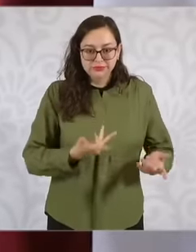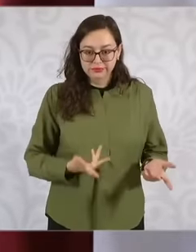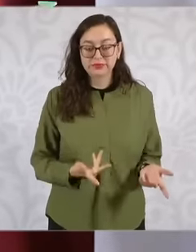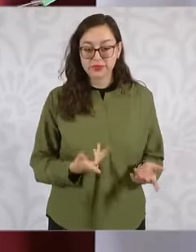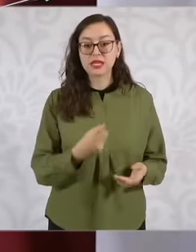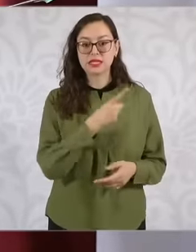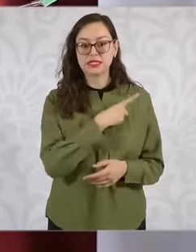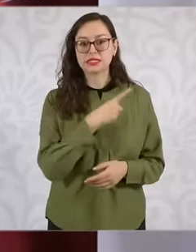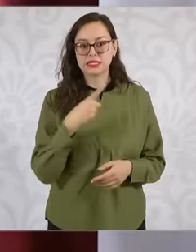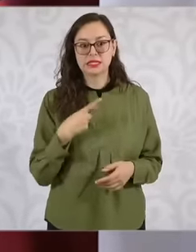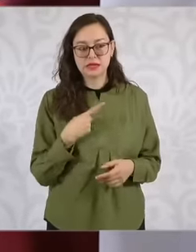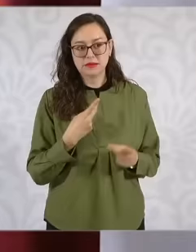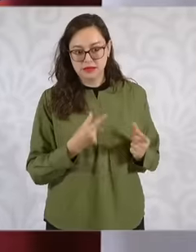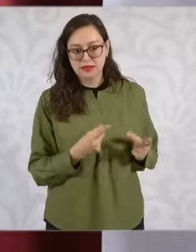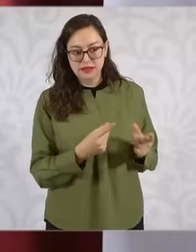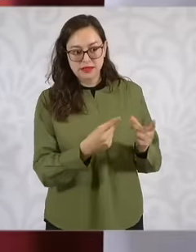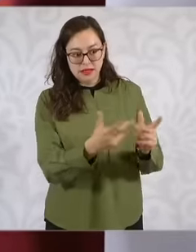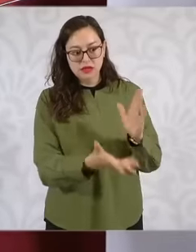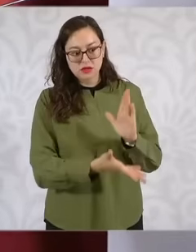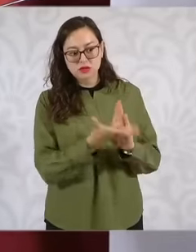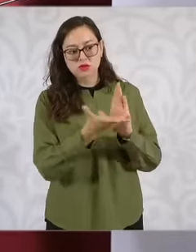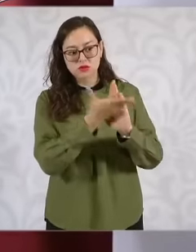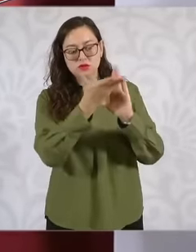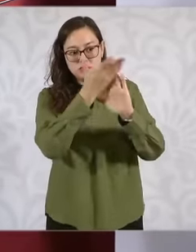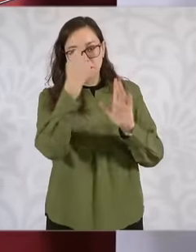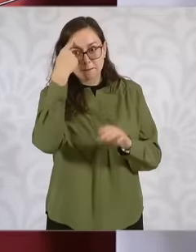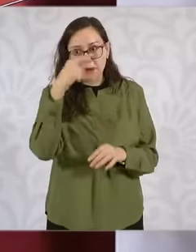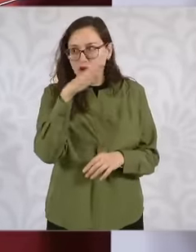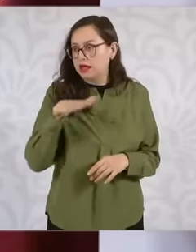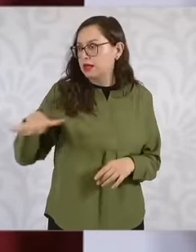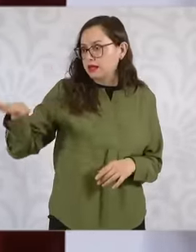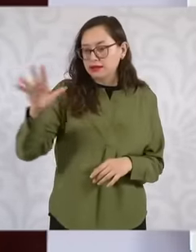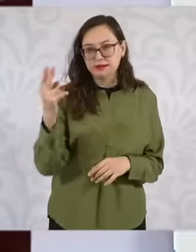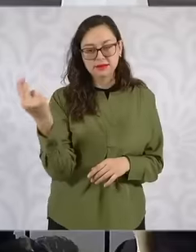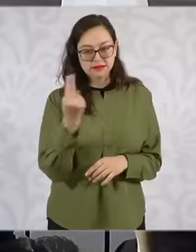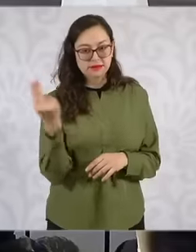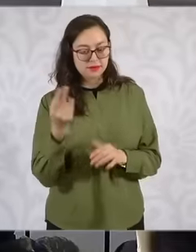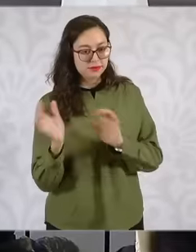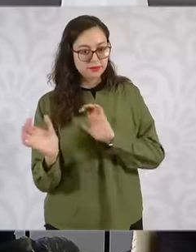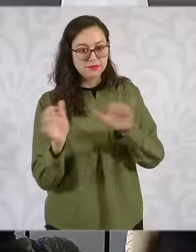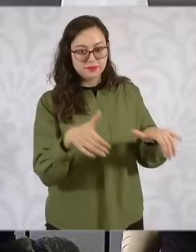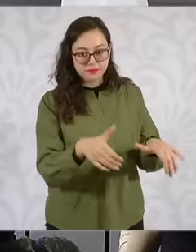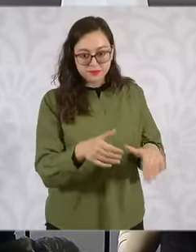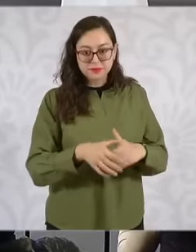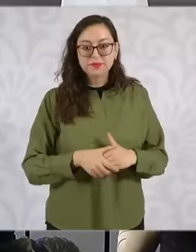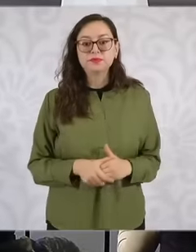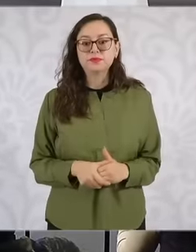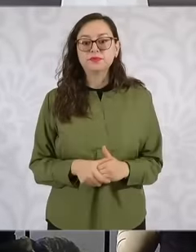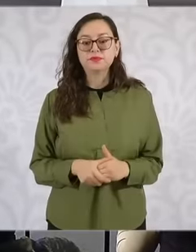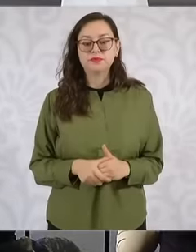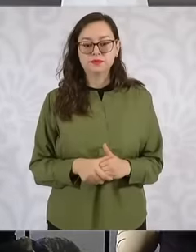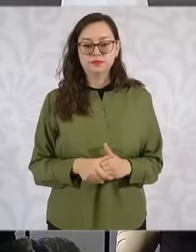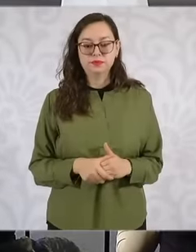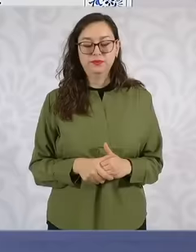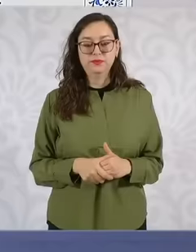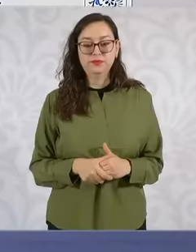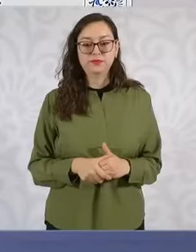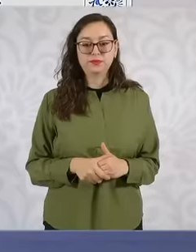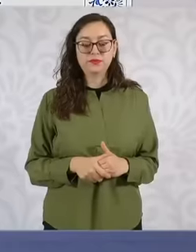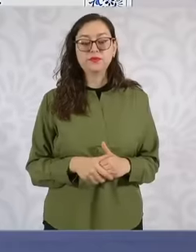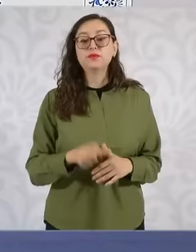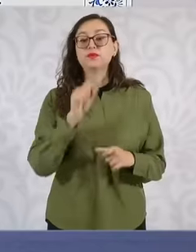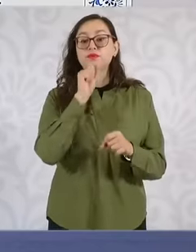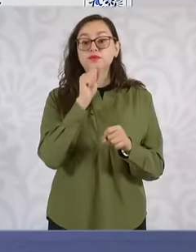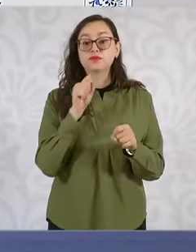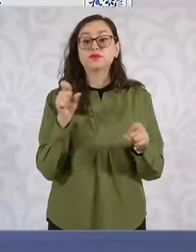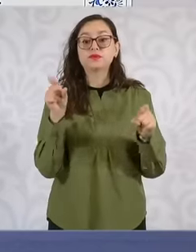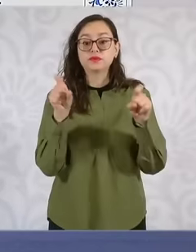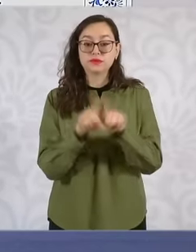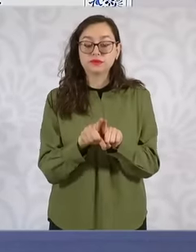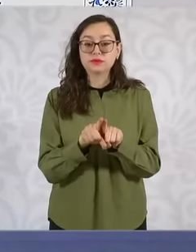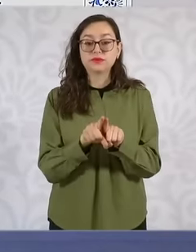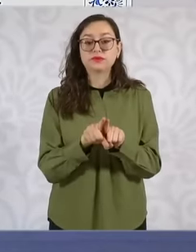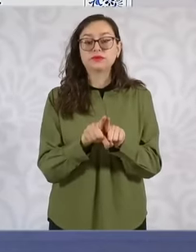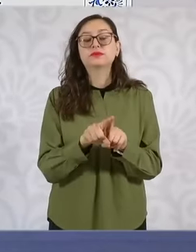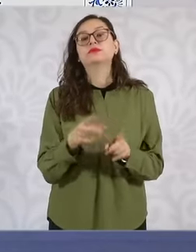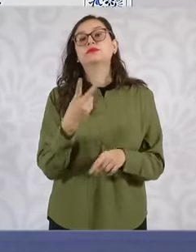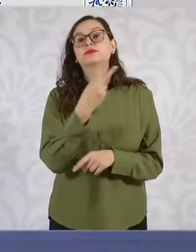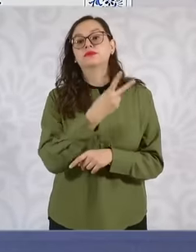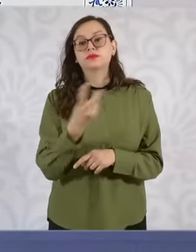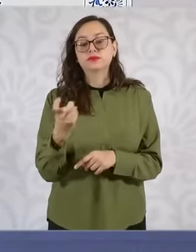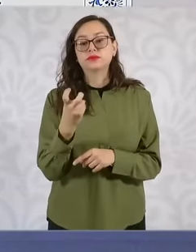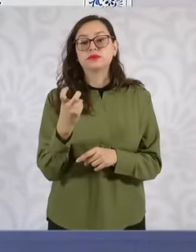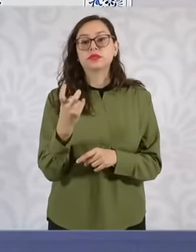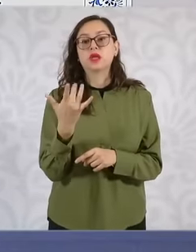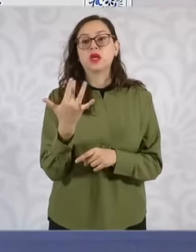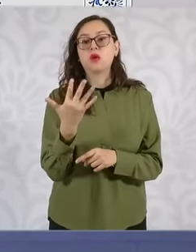need for housing. We are also going to grant credits 250,000 credits for